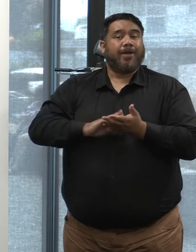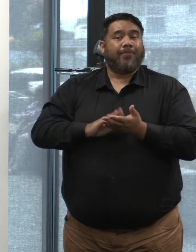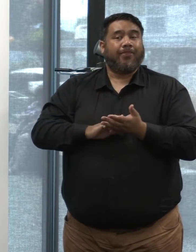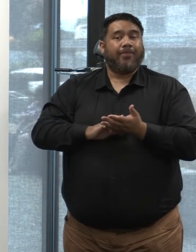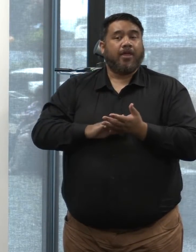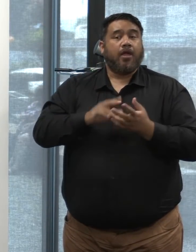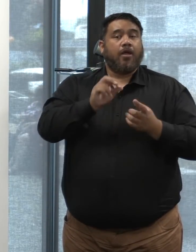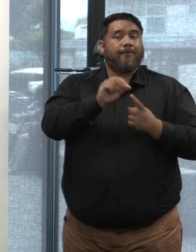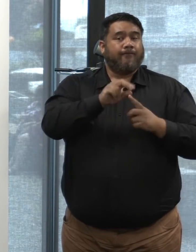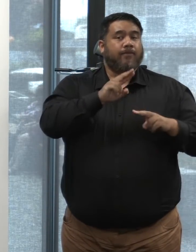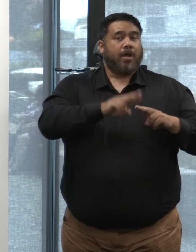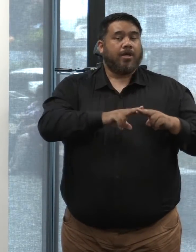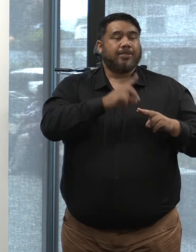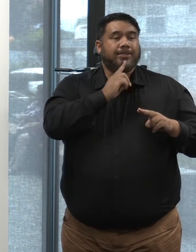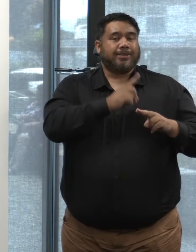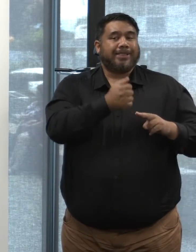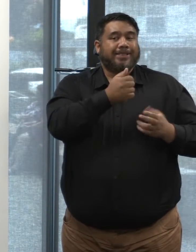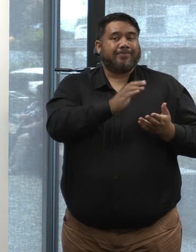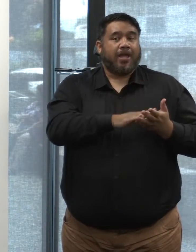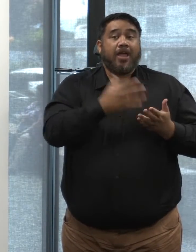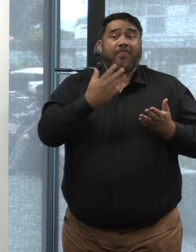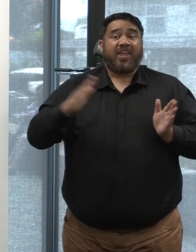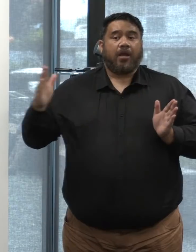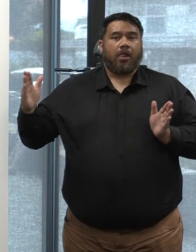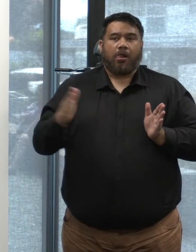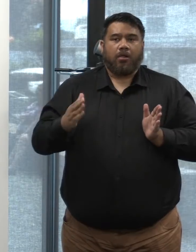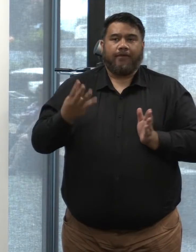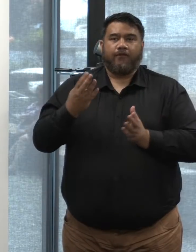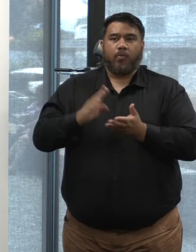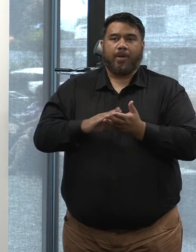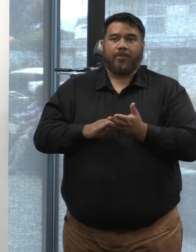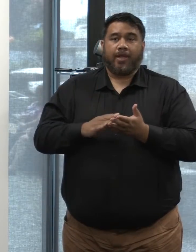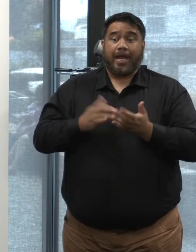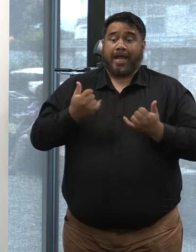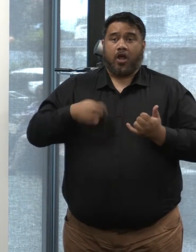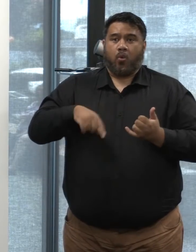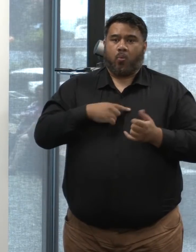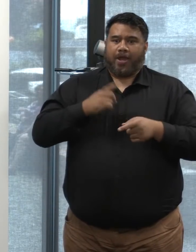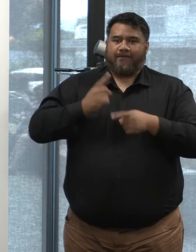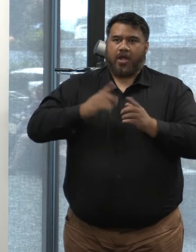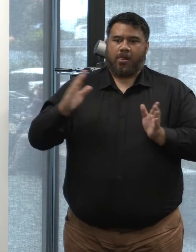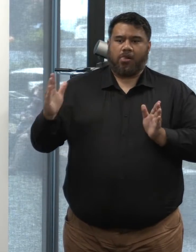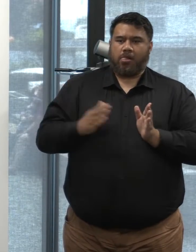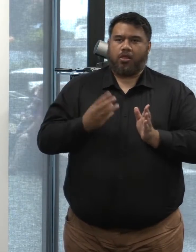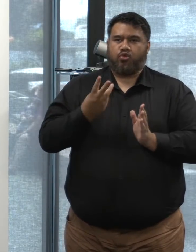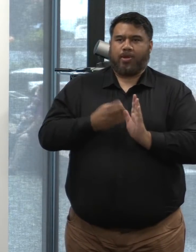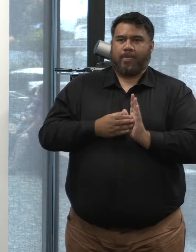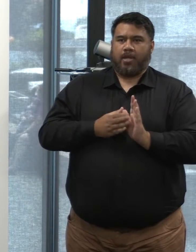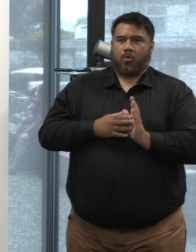move to a shorter interval than six months, which is what Pfizer tested in the trials and